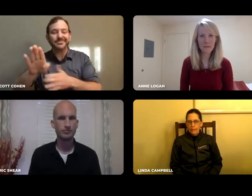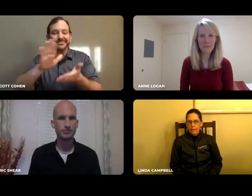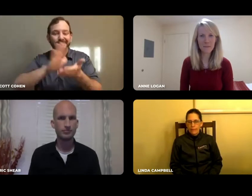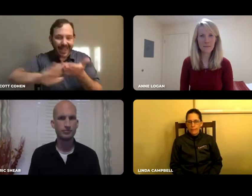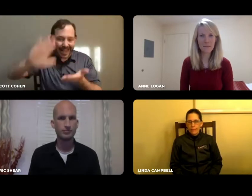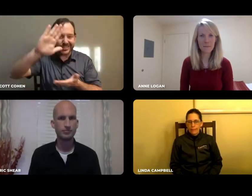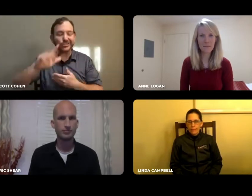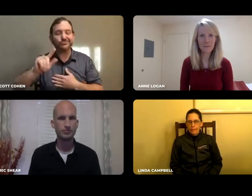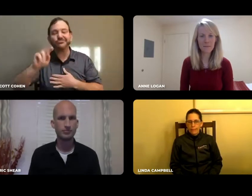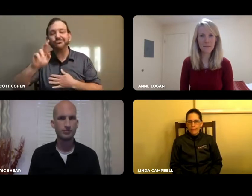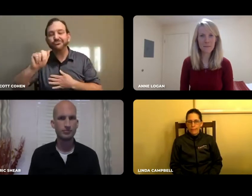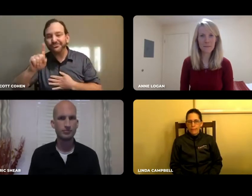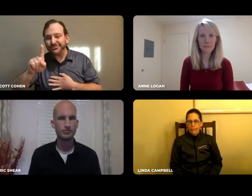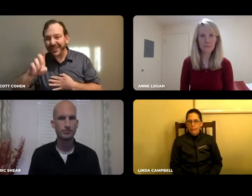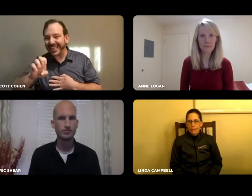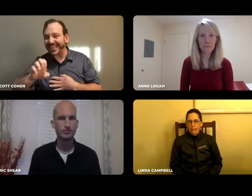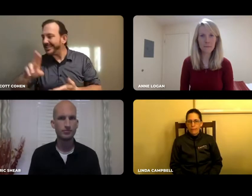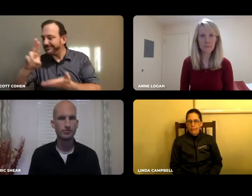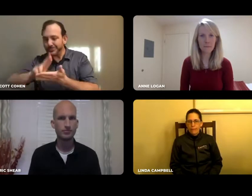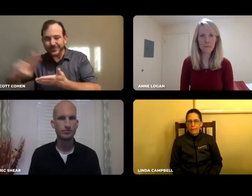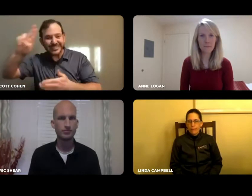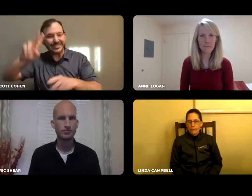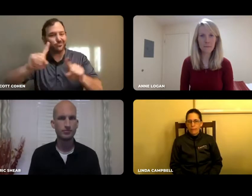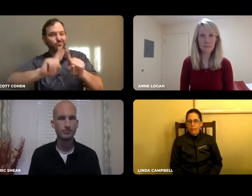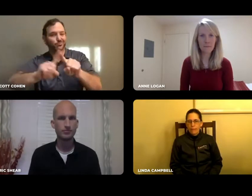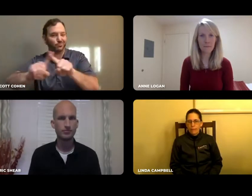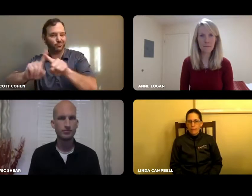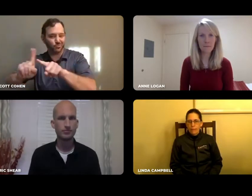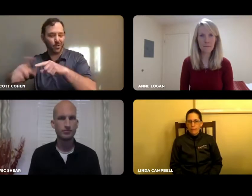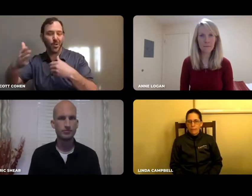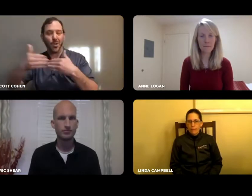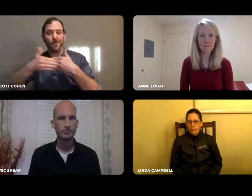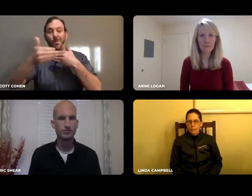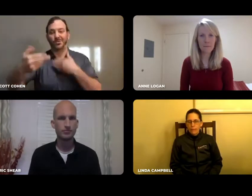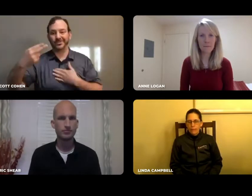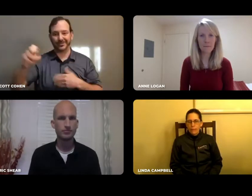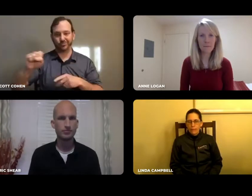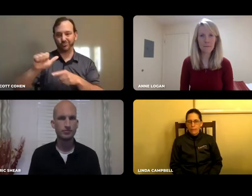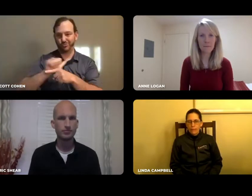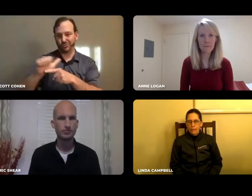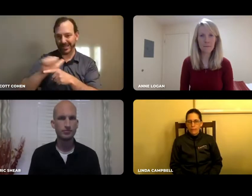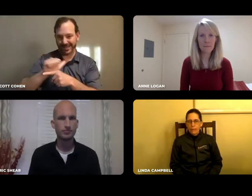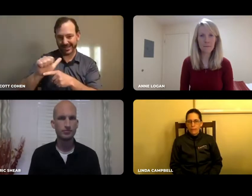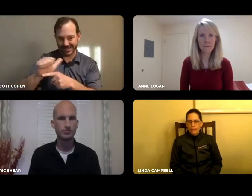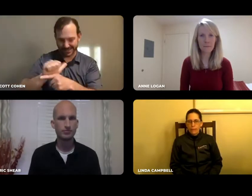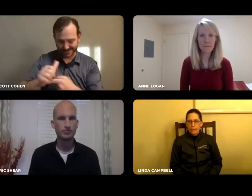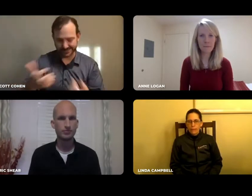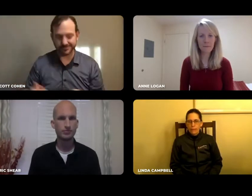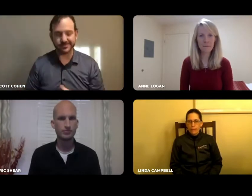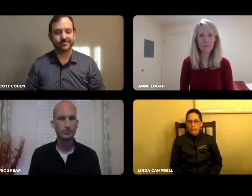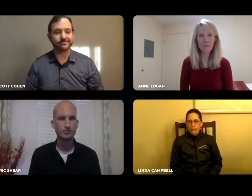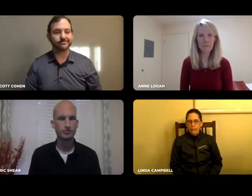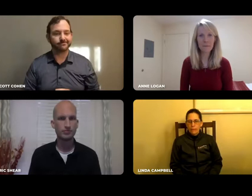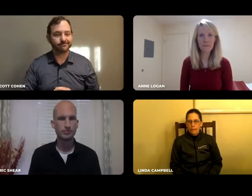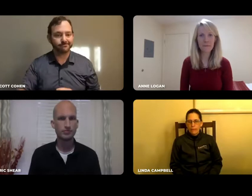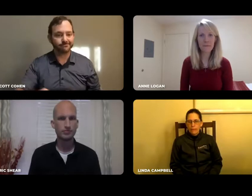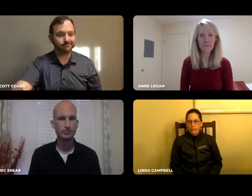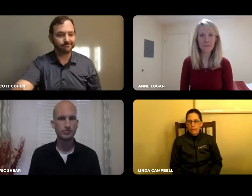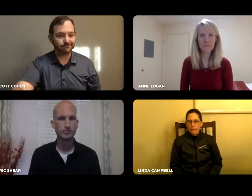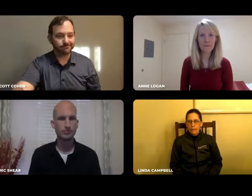Post-high school training That's considered higher education.